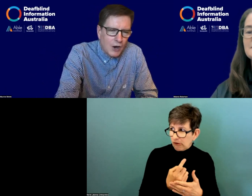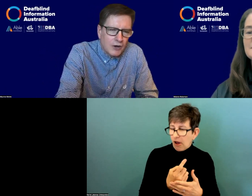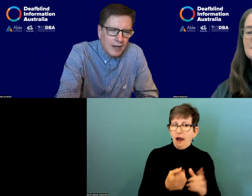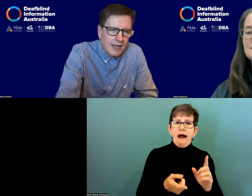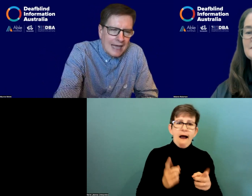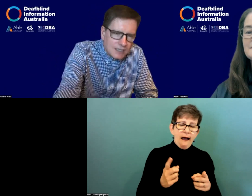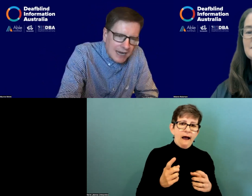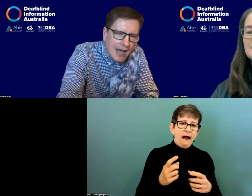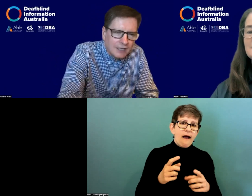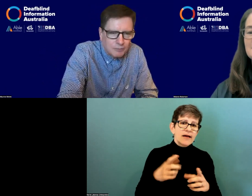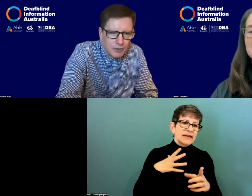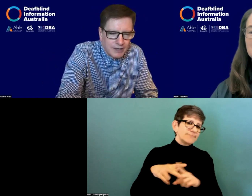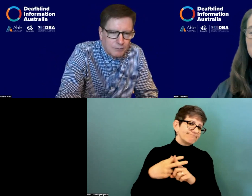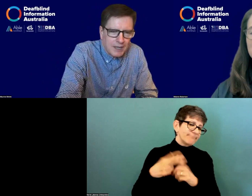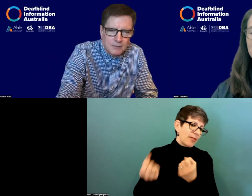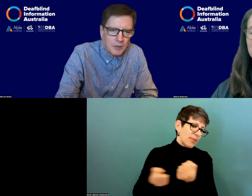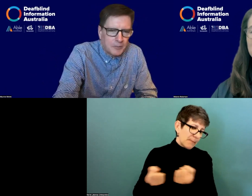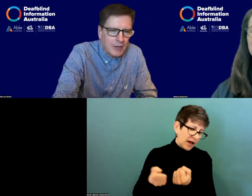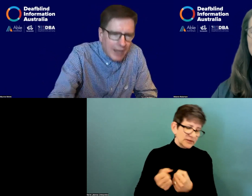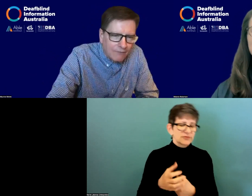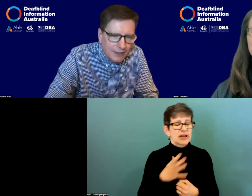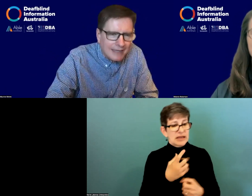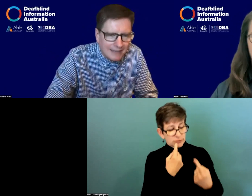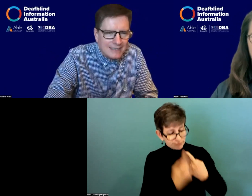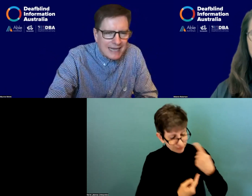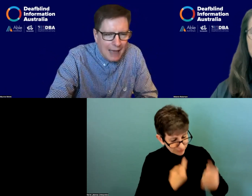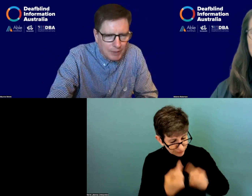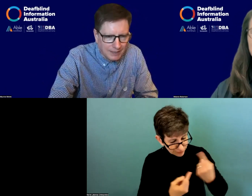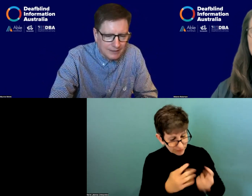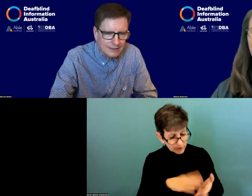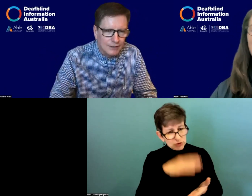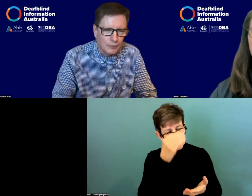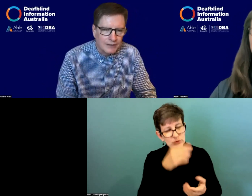are as knowledgeable as possible about everything that's happening.